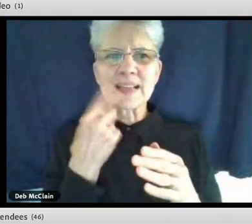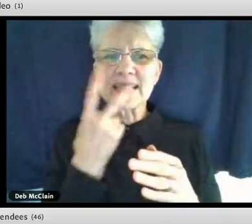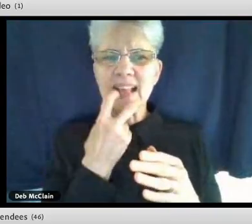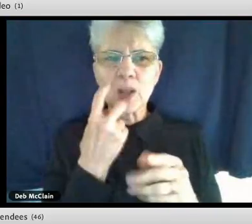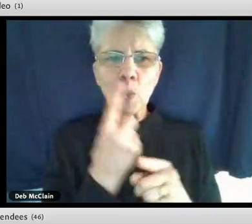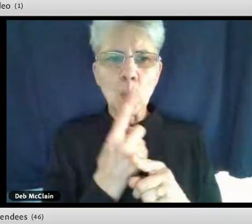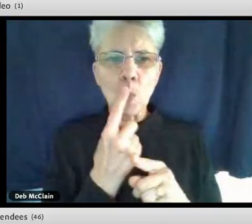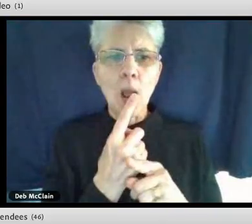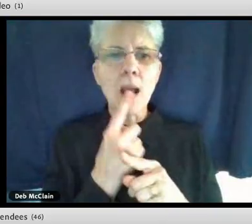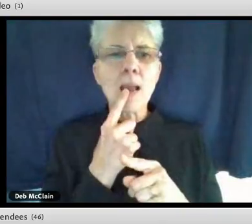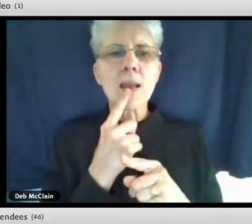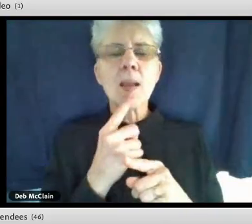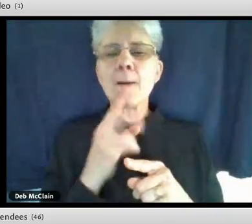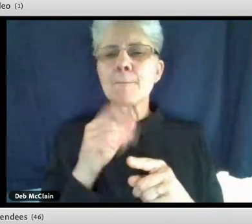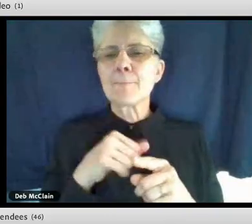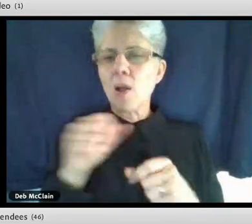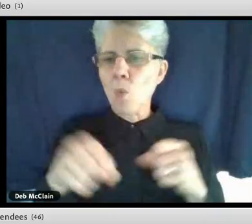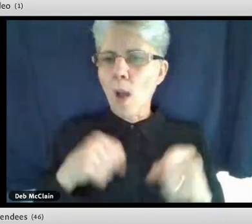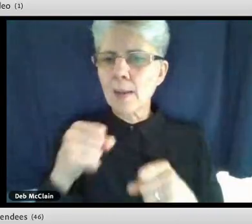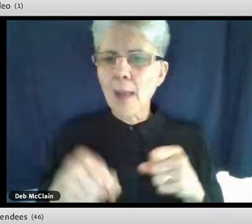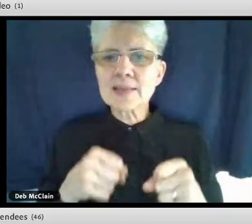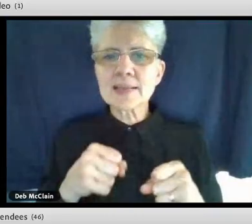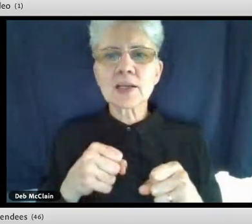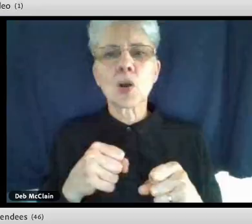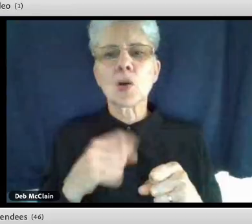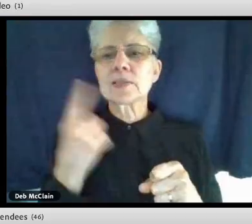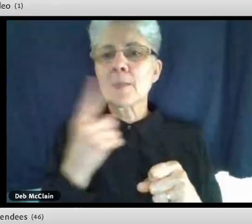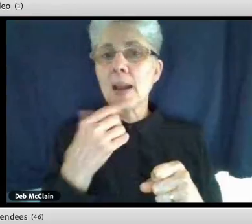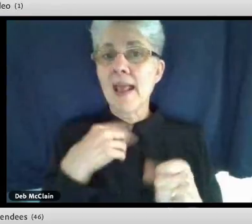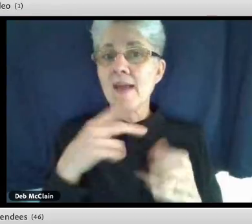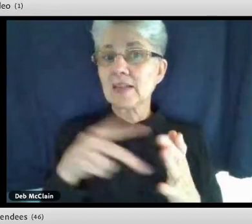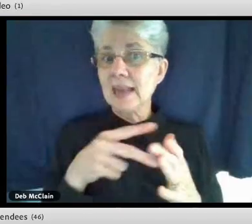You know, think about things you can do to relax your mind or distract you.